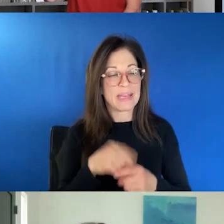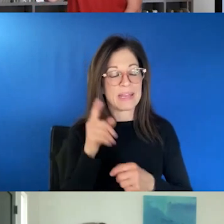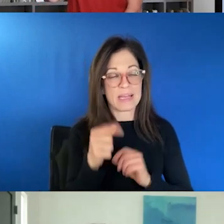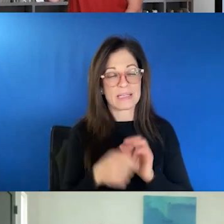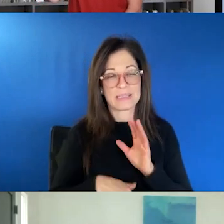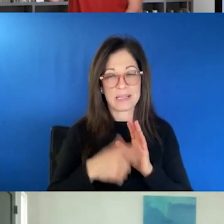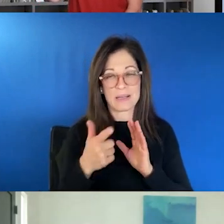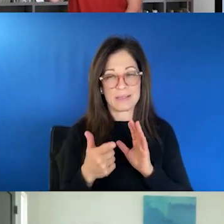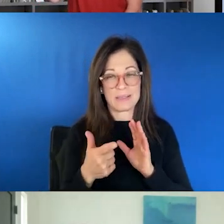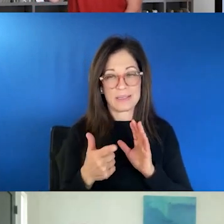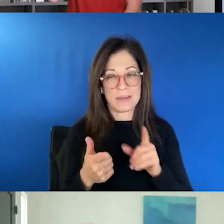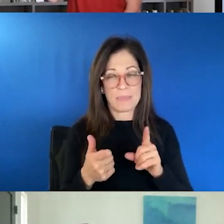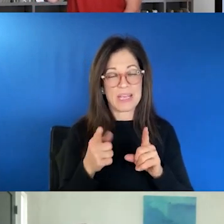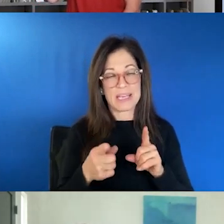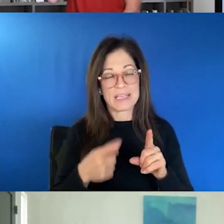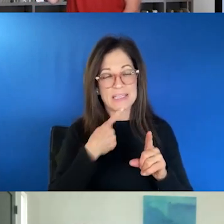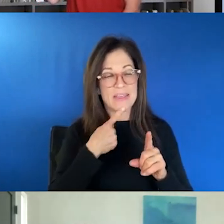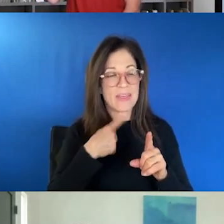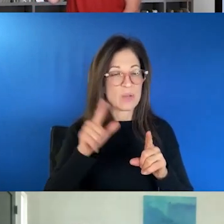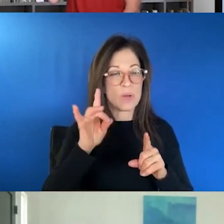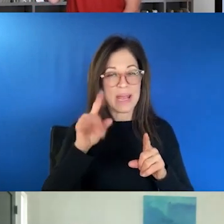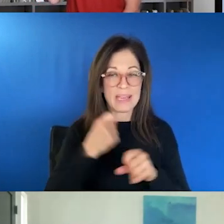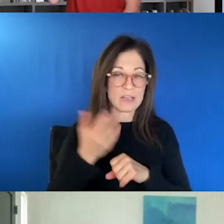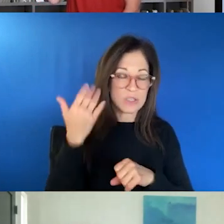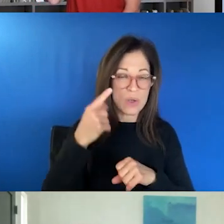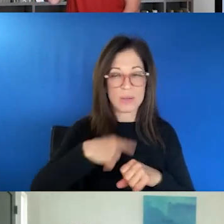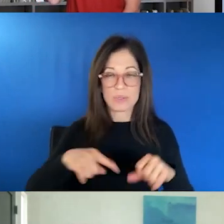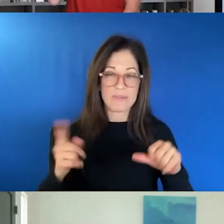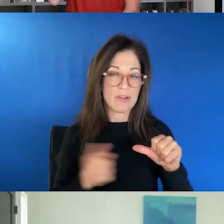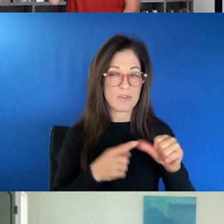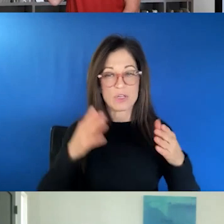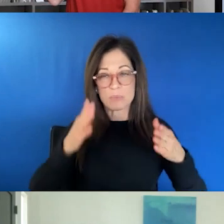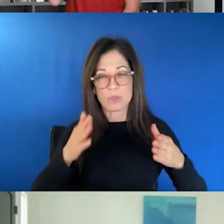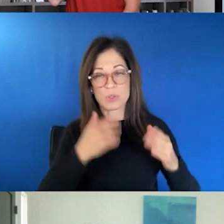HE WAS THE FIRST PERSON TO IDENTIFY AS SOMEONE WHO IS MENTAL